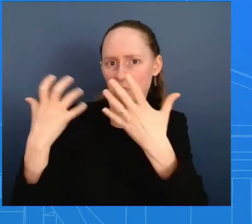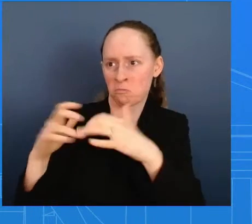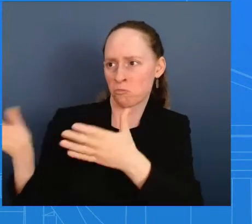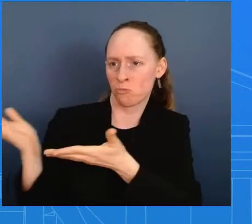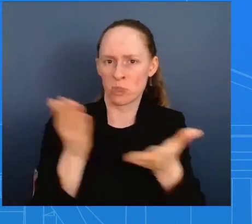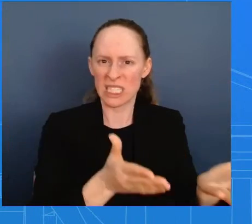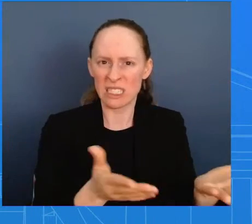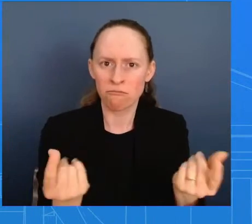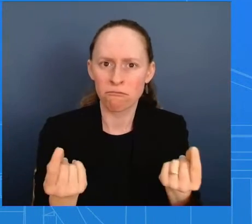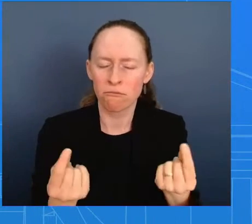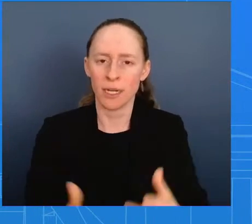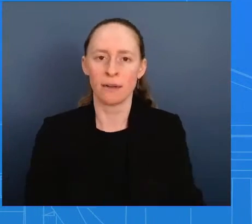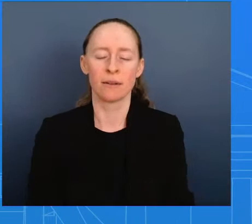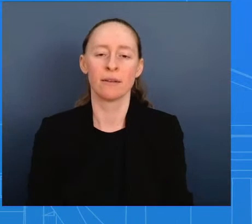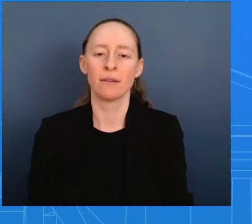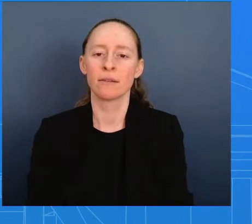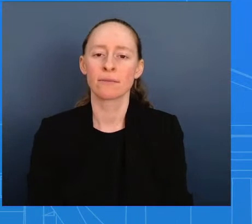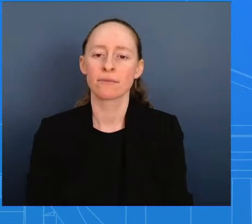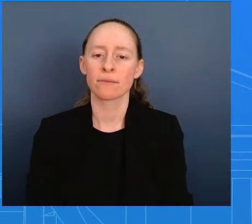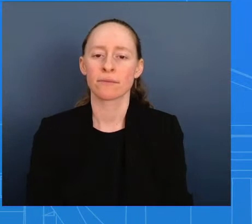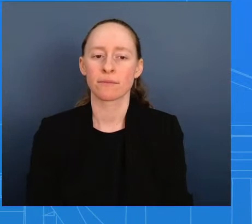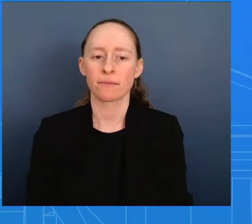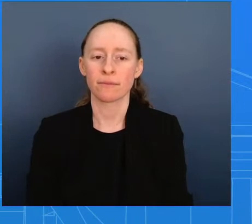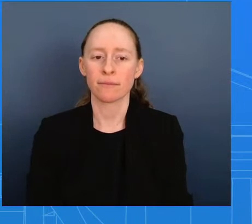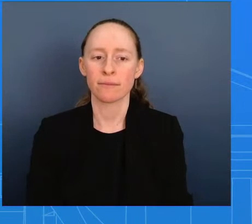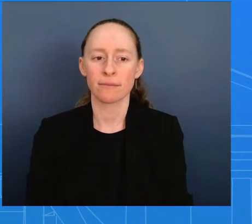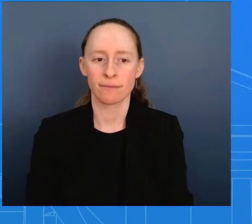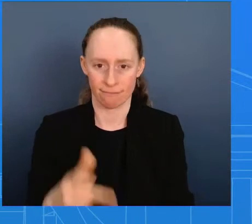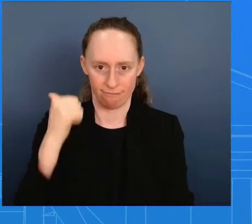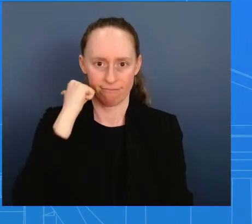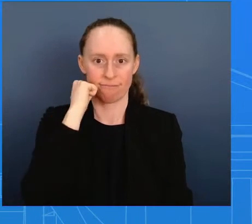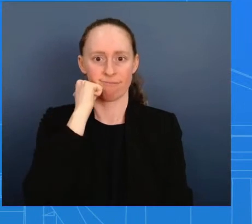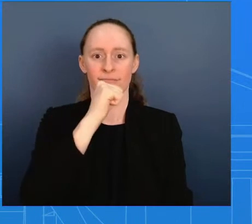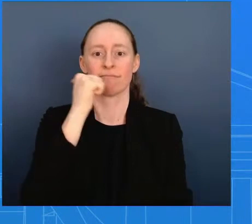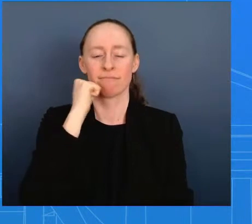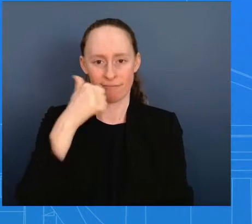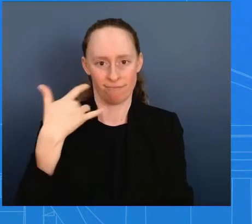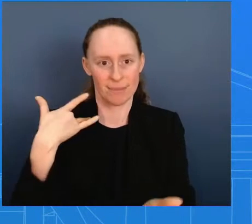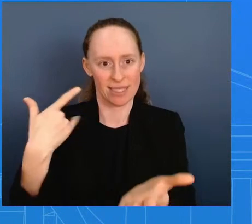is talk to at least one ally, if not multiple, about getting more Patriot batteries into Ukraine.